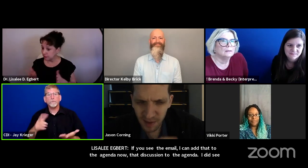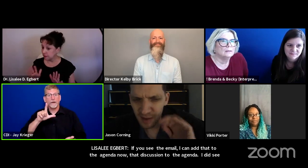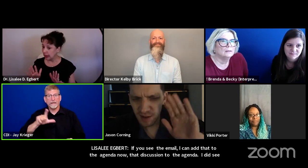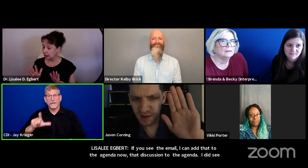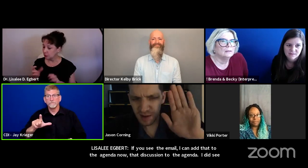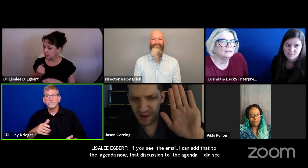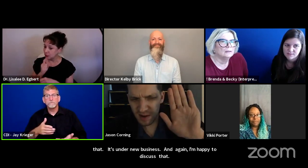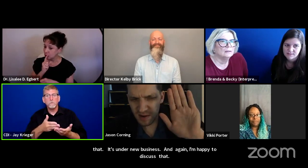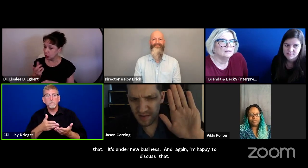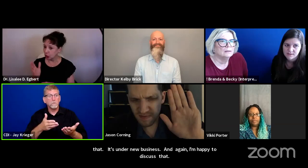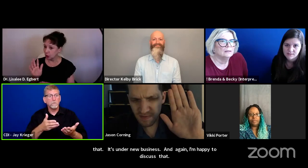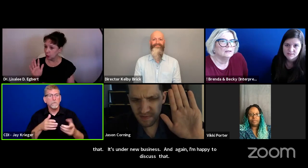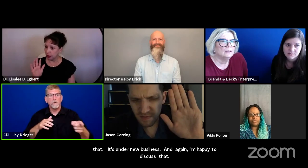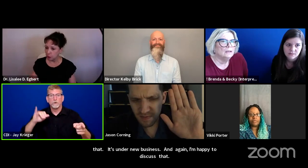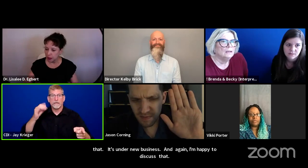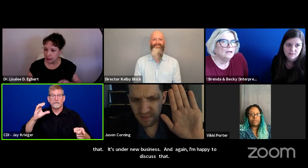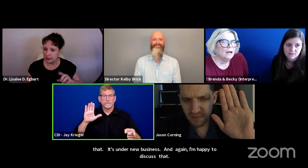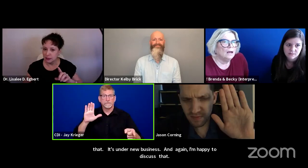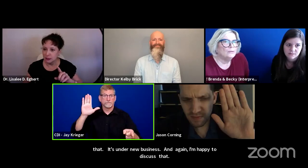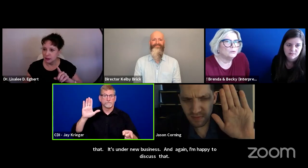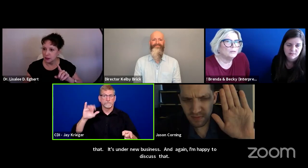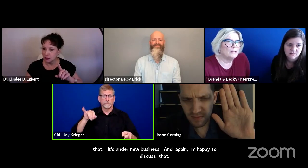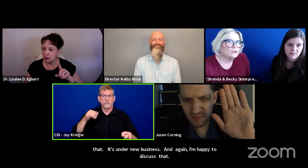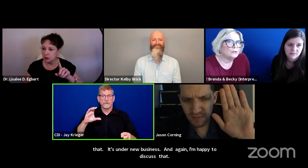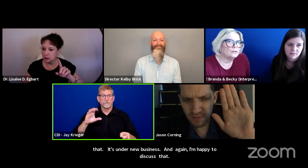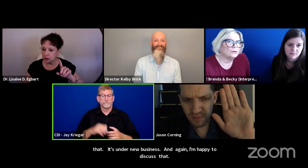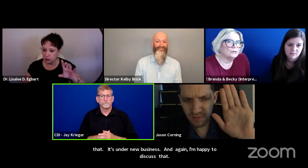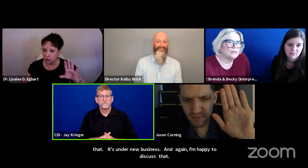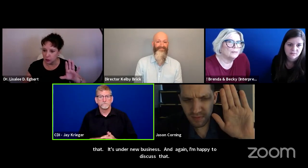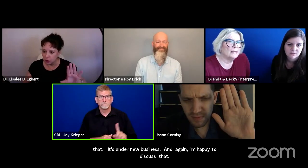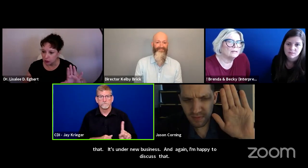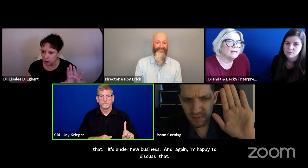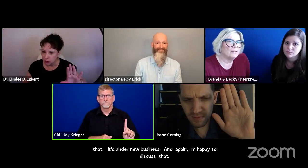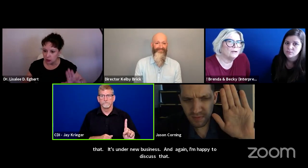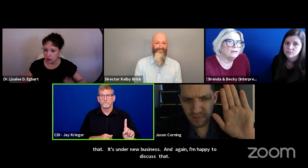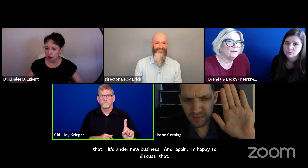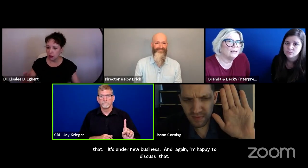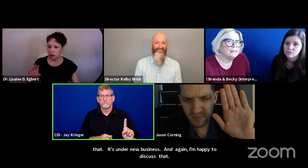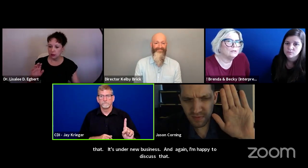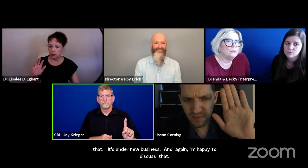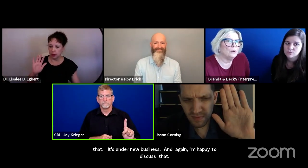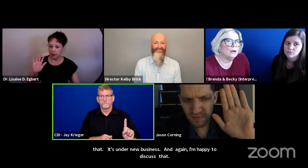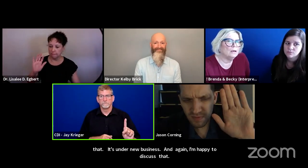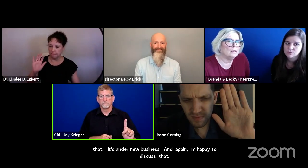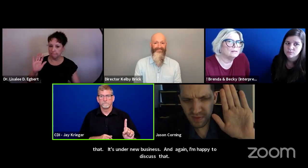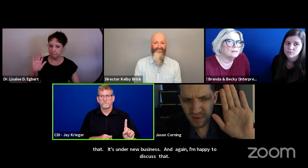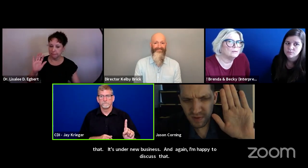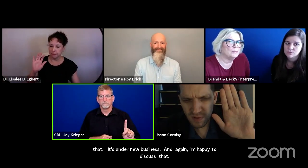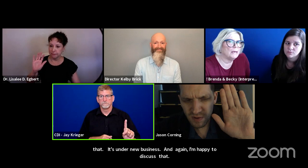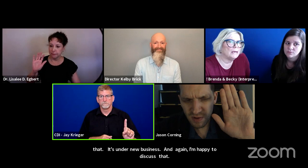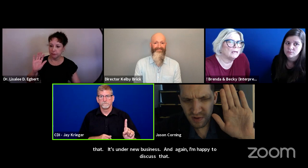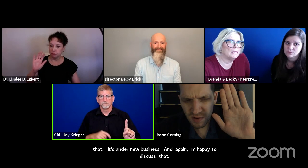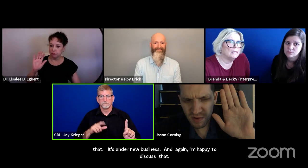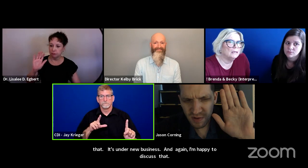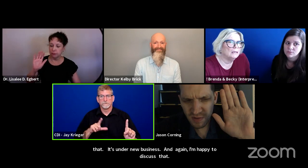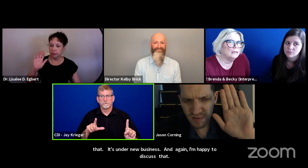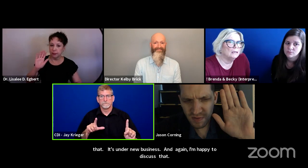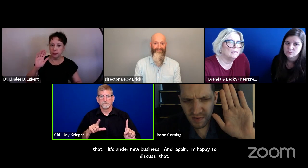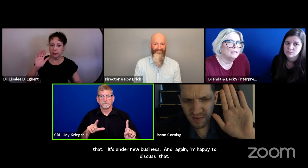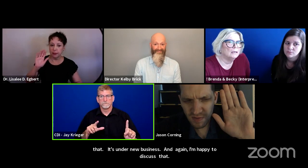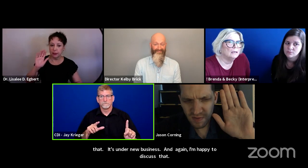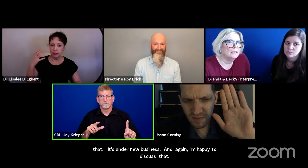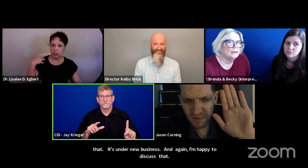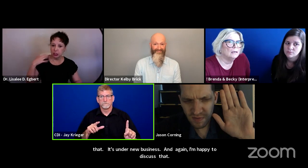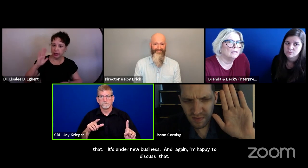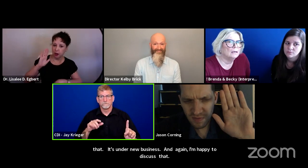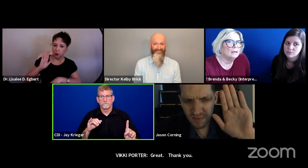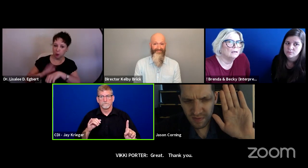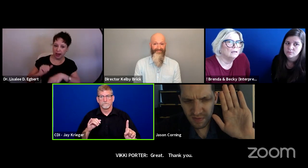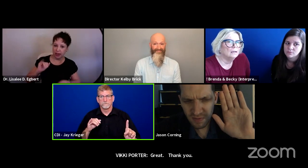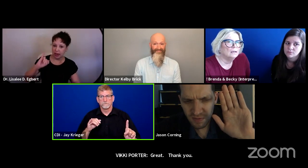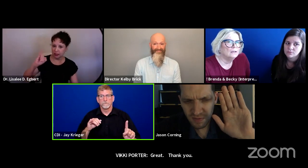Does anyone else have their hand raised to speak?